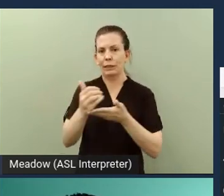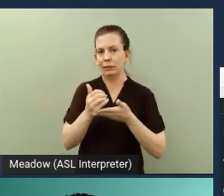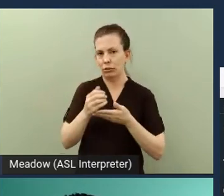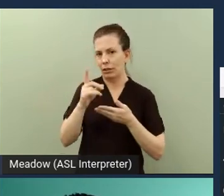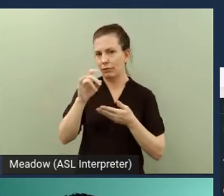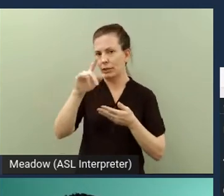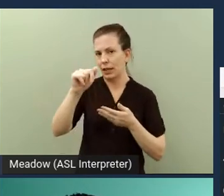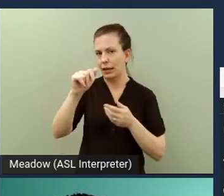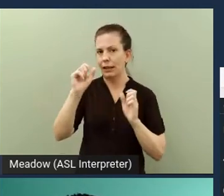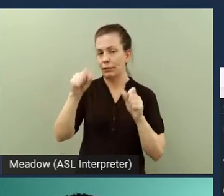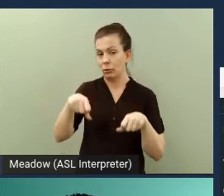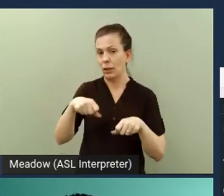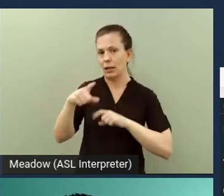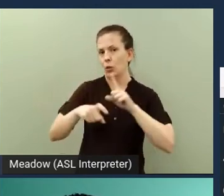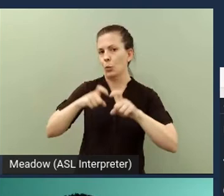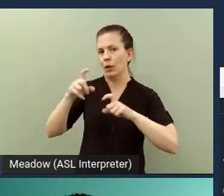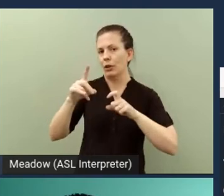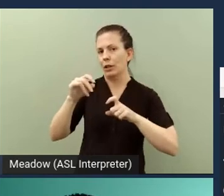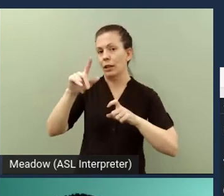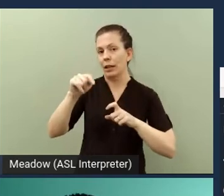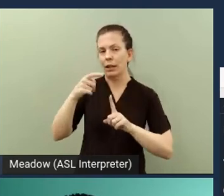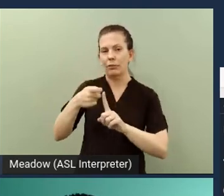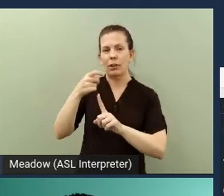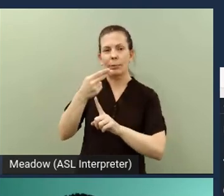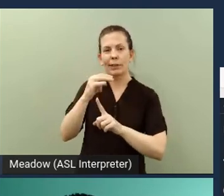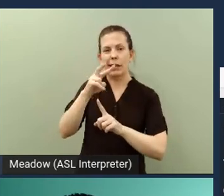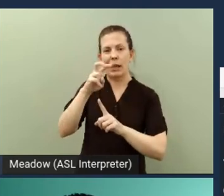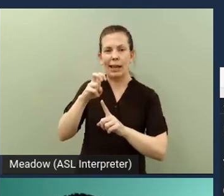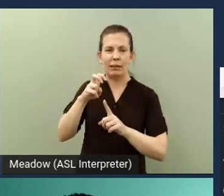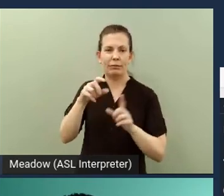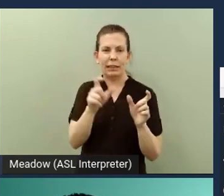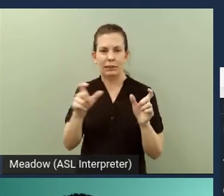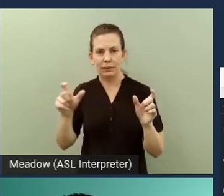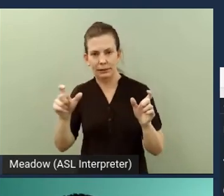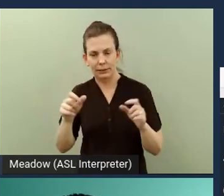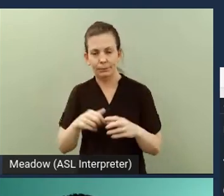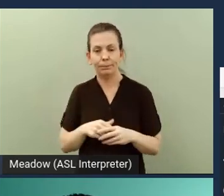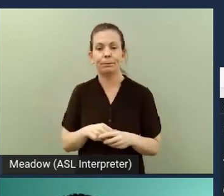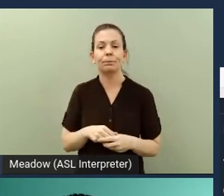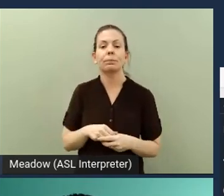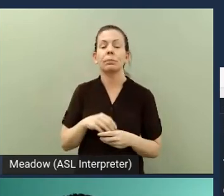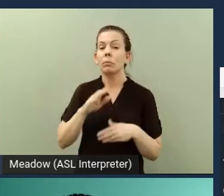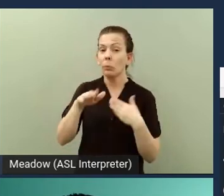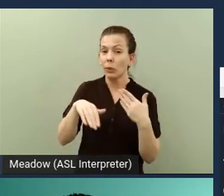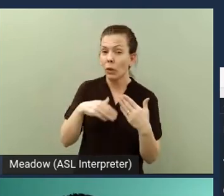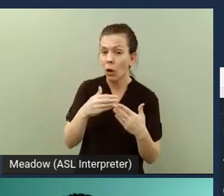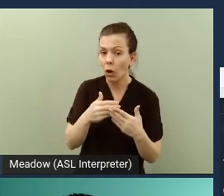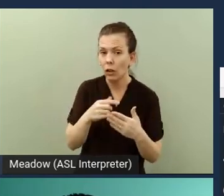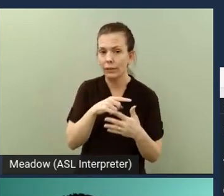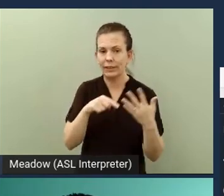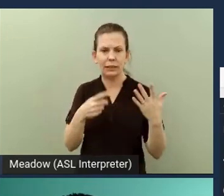in order to query data from a remote hive instance. All of these, as you saw, I was able